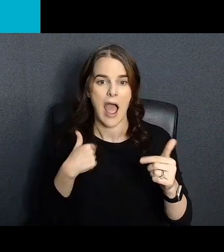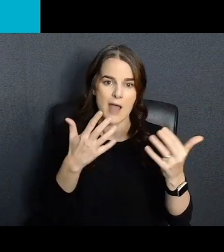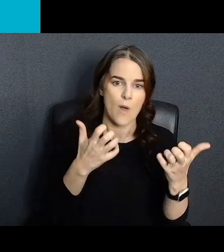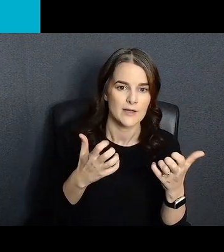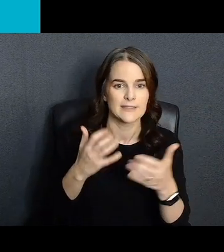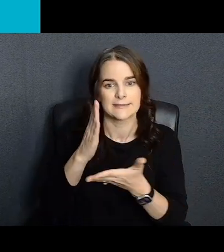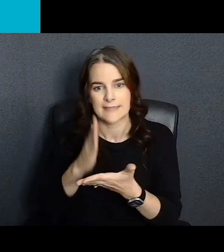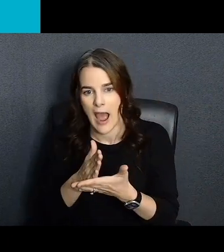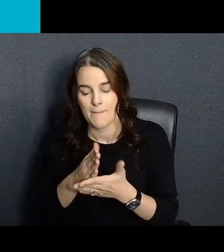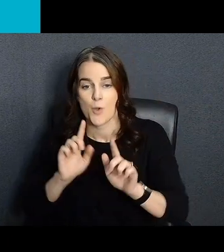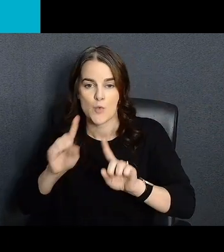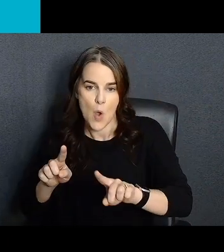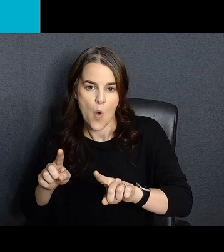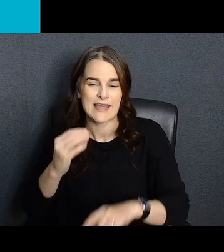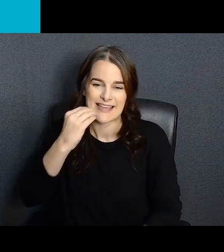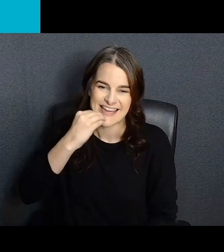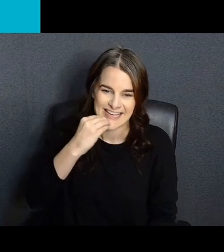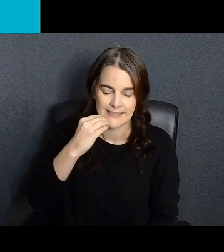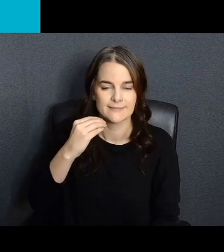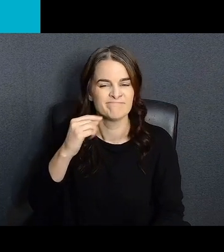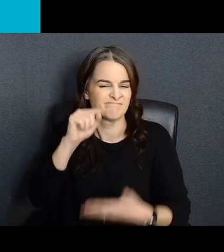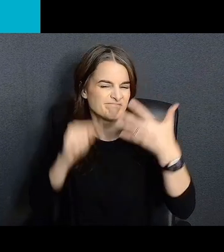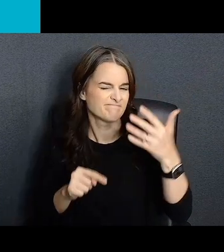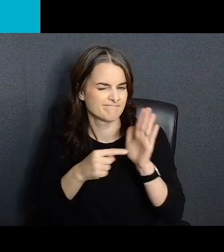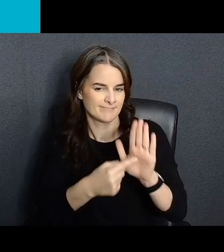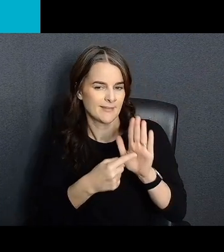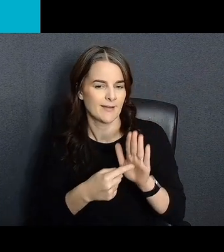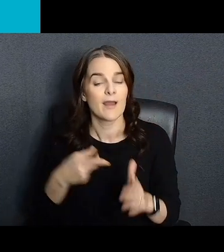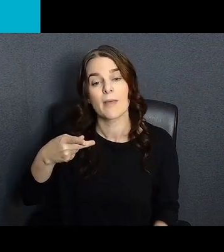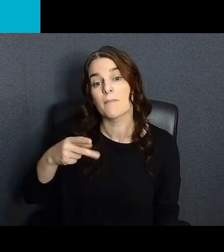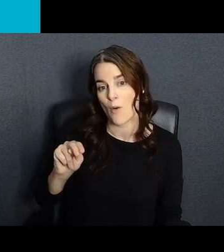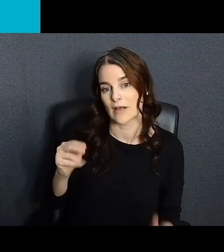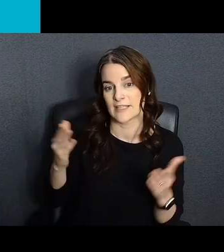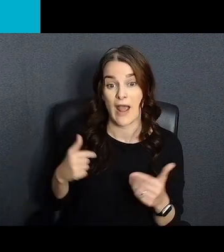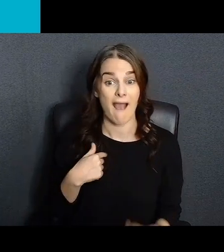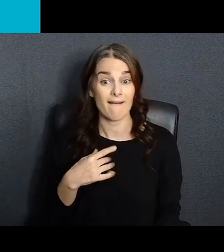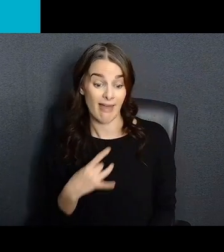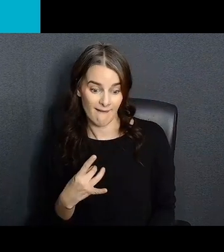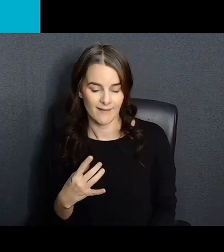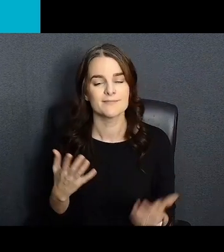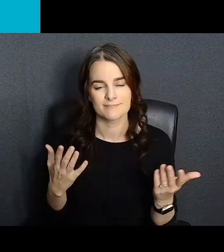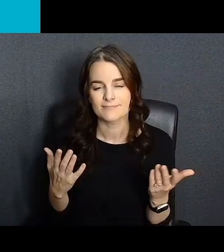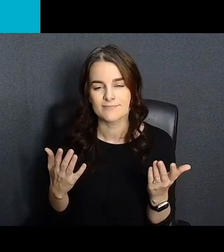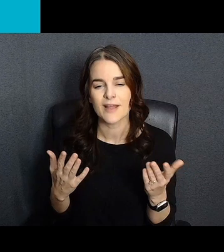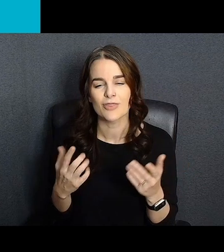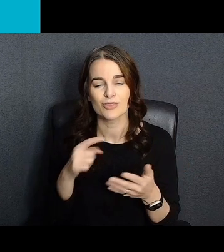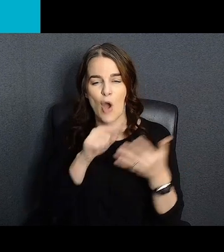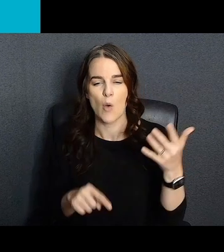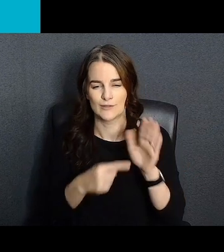Eat. I like. And then some of our pronouns here. Those are examples of core vocabulary within the device.